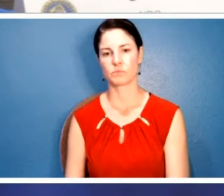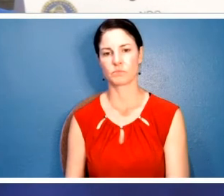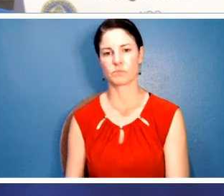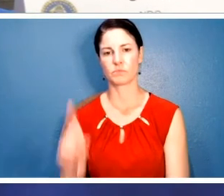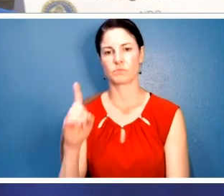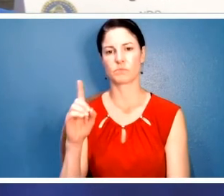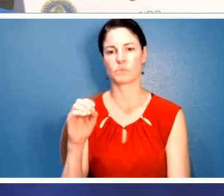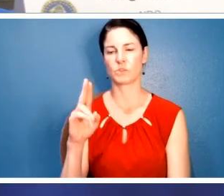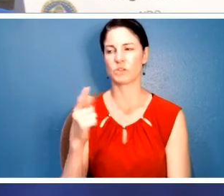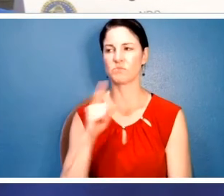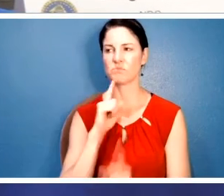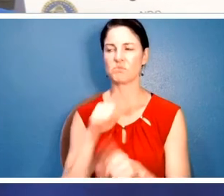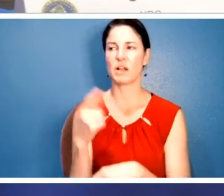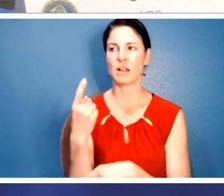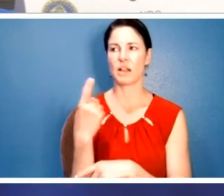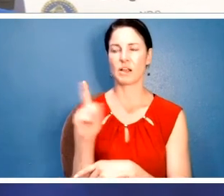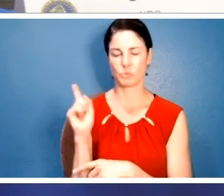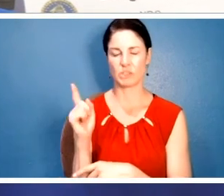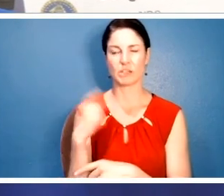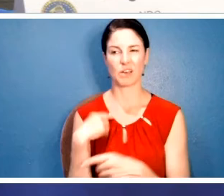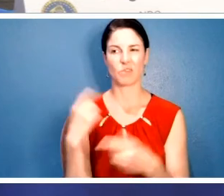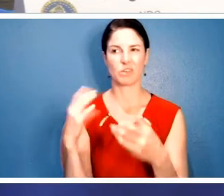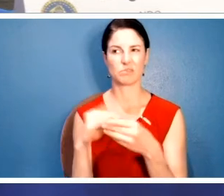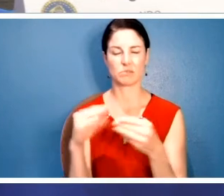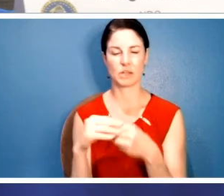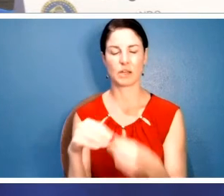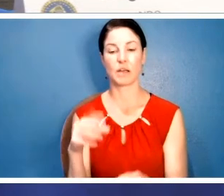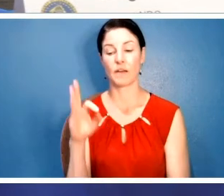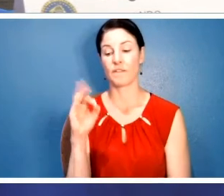The City of folsom has to prisons, we all know them.